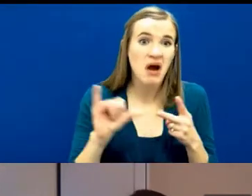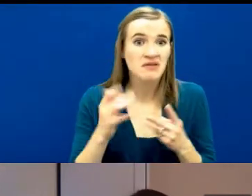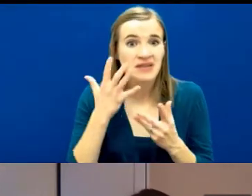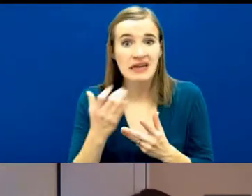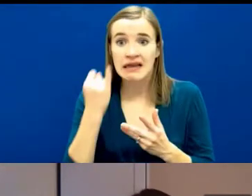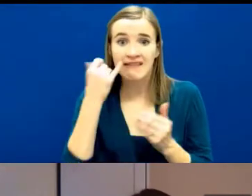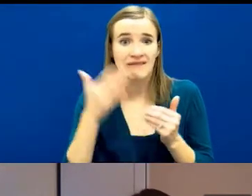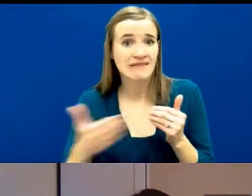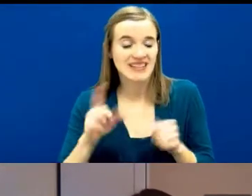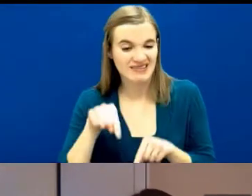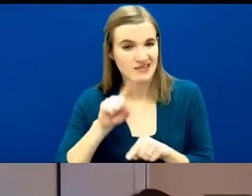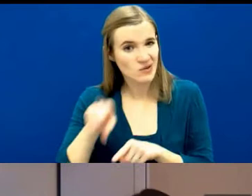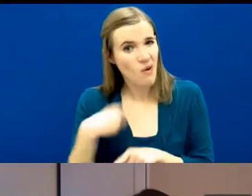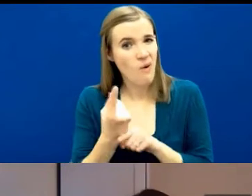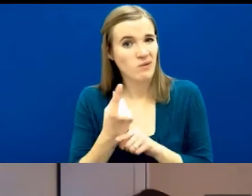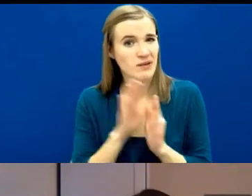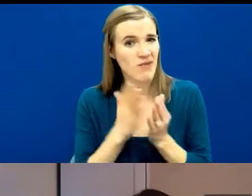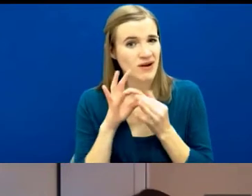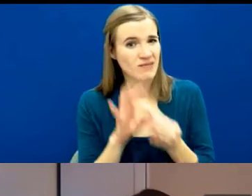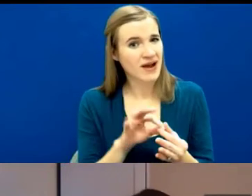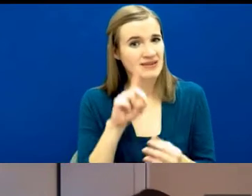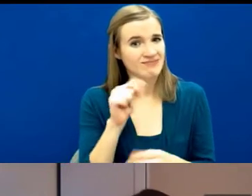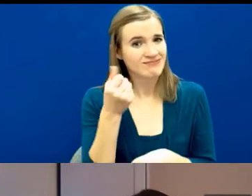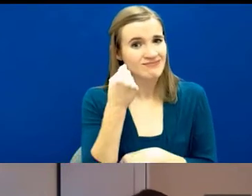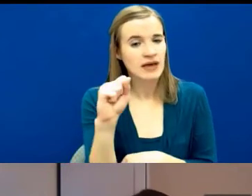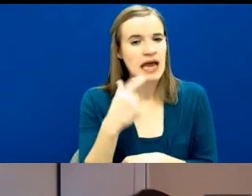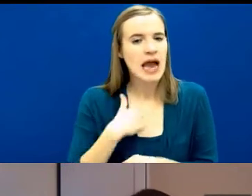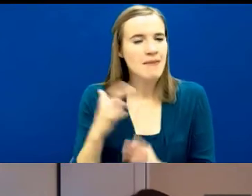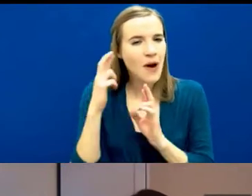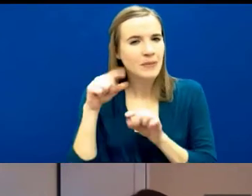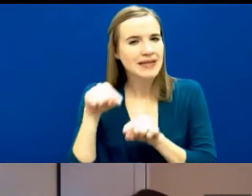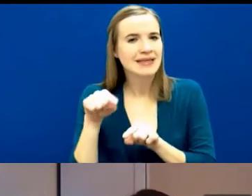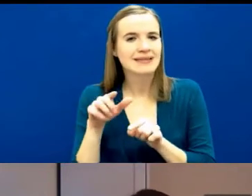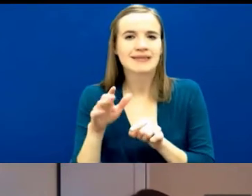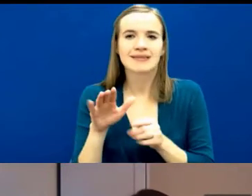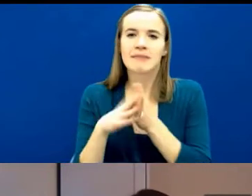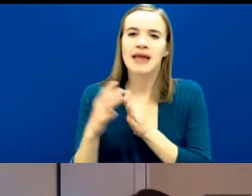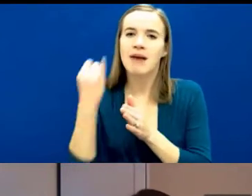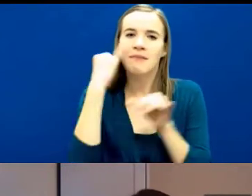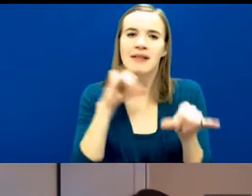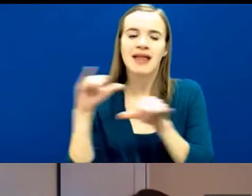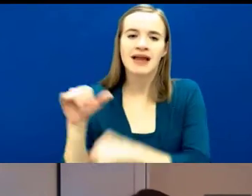bellwether of of greater representation in picture but I mean, I think that as I